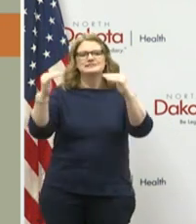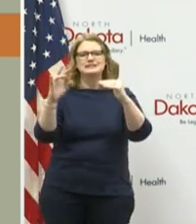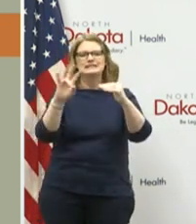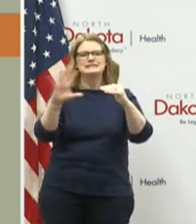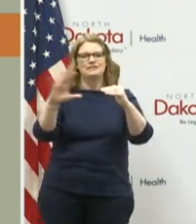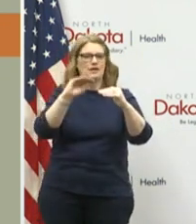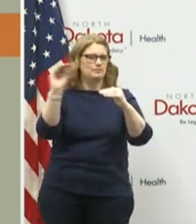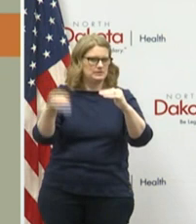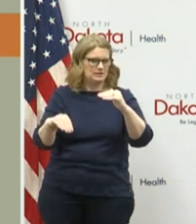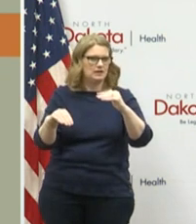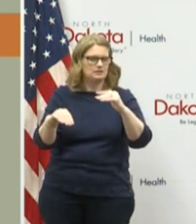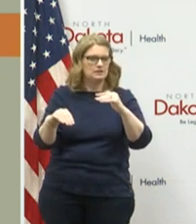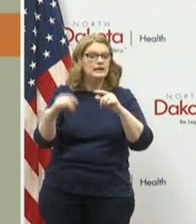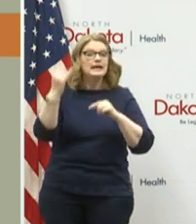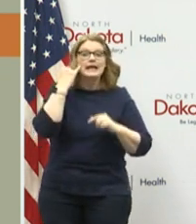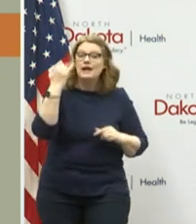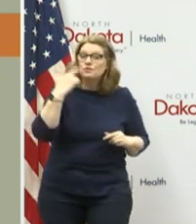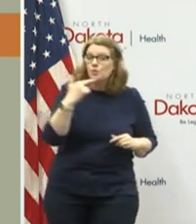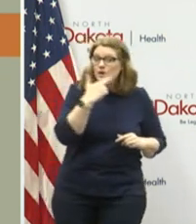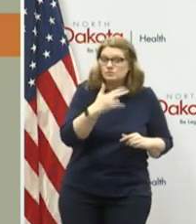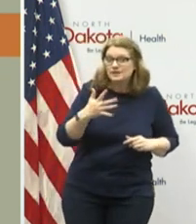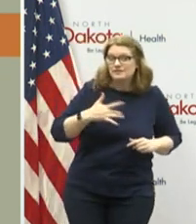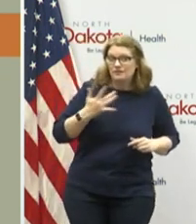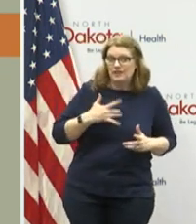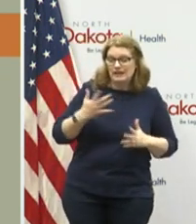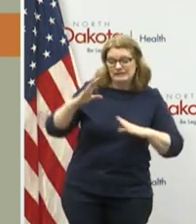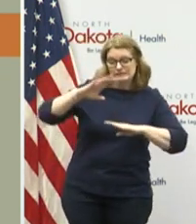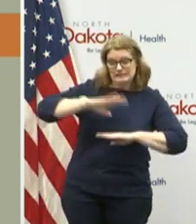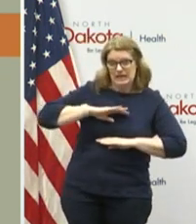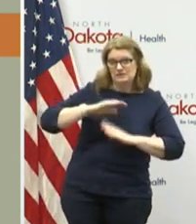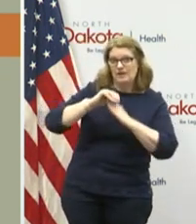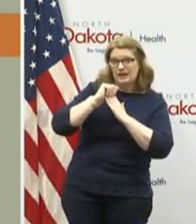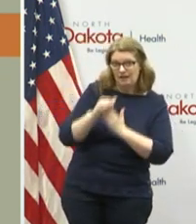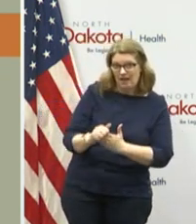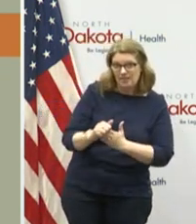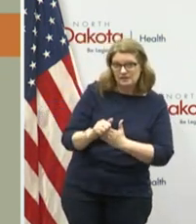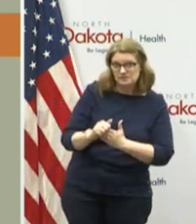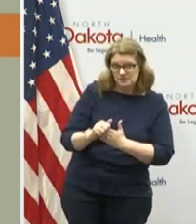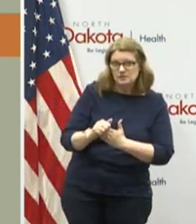15 MINUTES AGO, 50% CAPACITY FOR RESTAURANTS, THIS OPENS UP THE ABILITY TO GO TO 75% CAPACITY